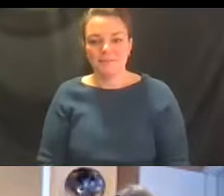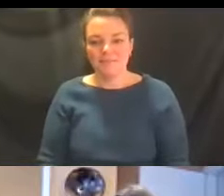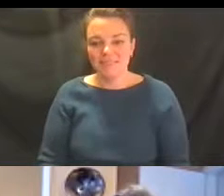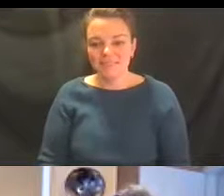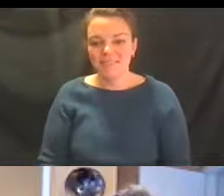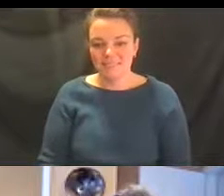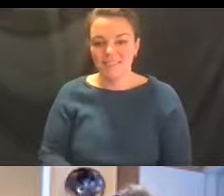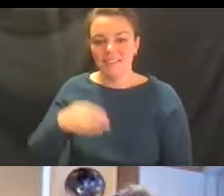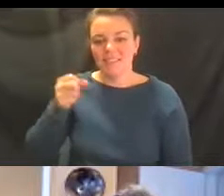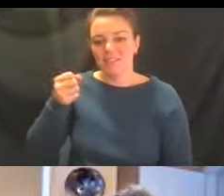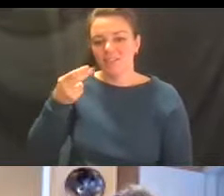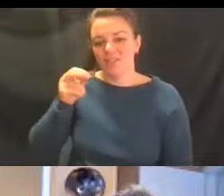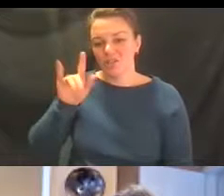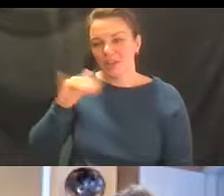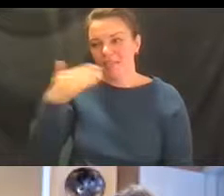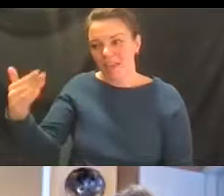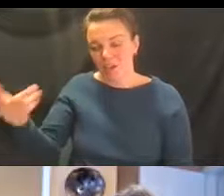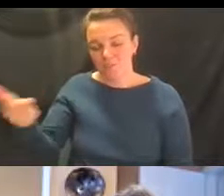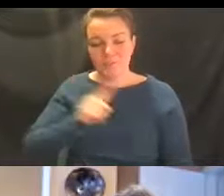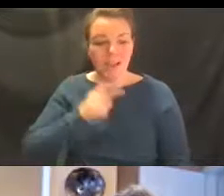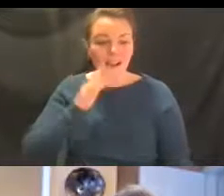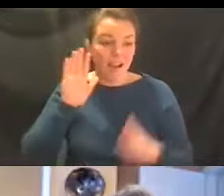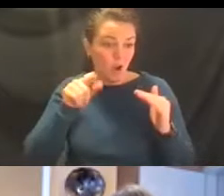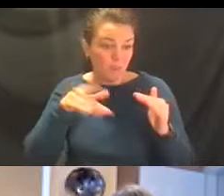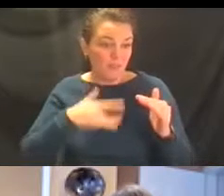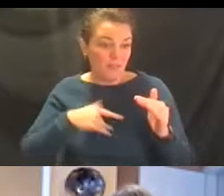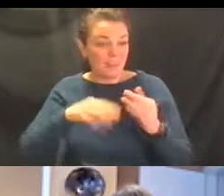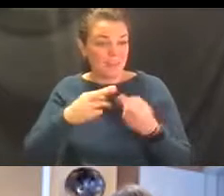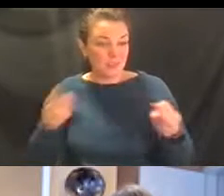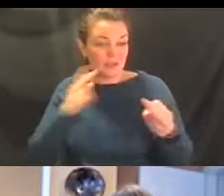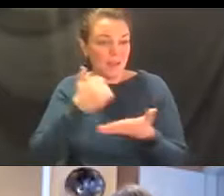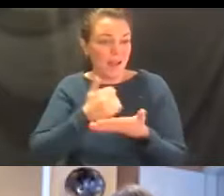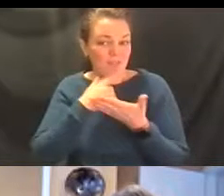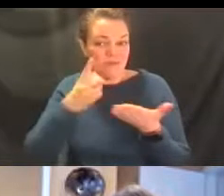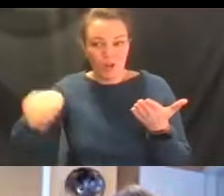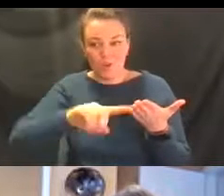and that these resources will be useful to you. It's one of the beauties of the Golisano Institute